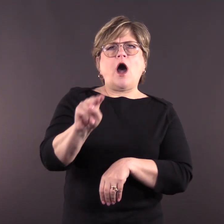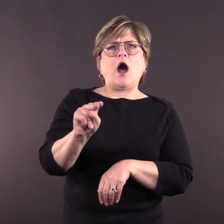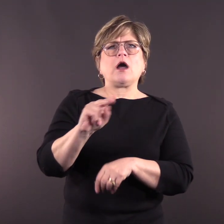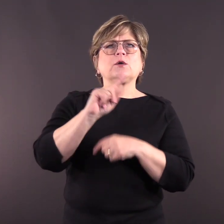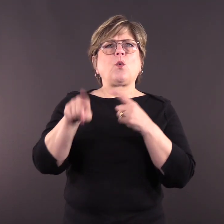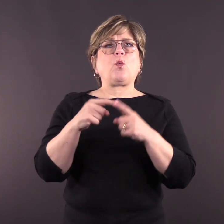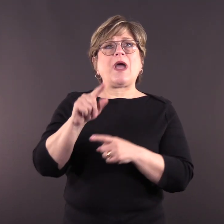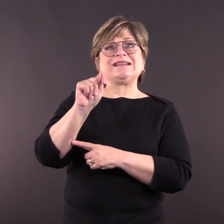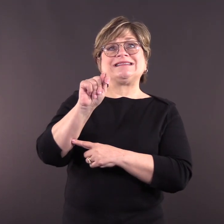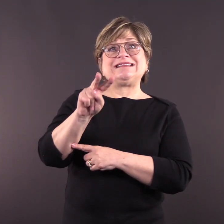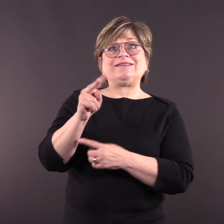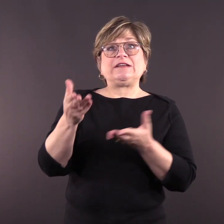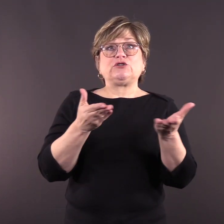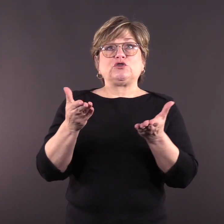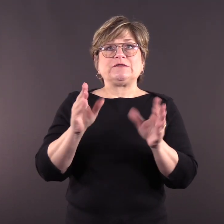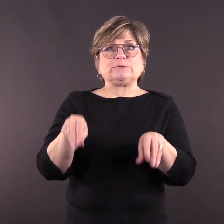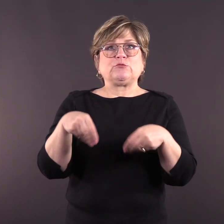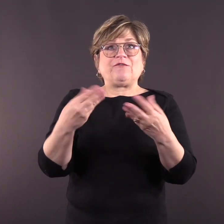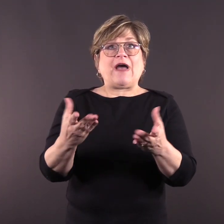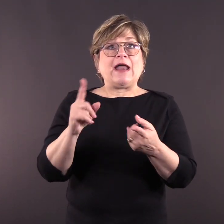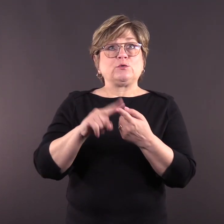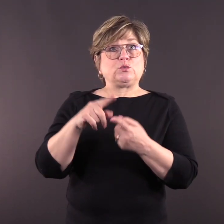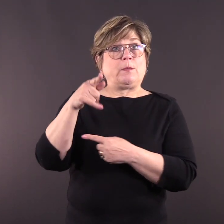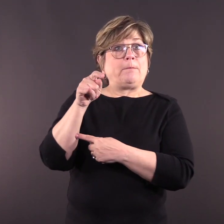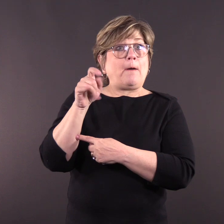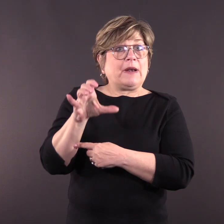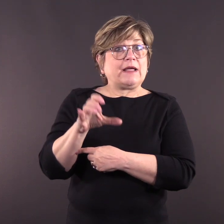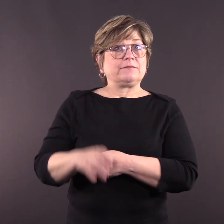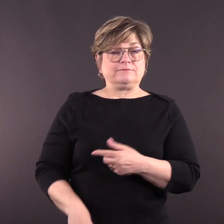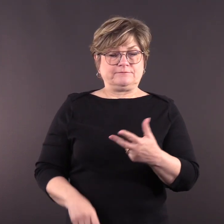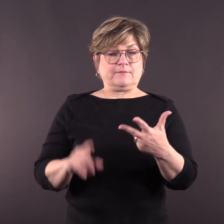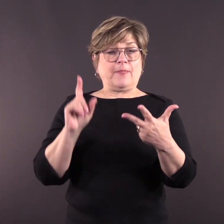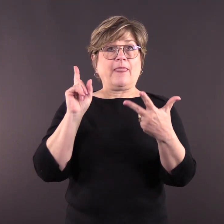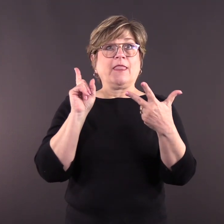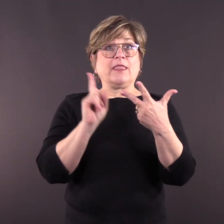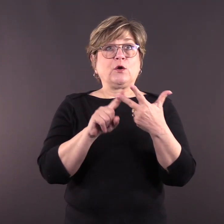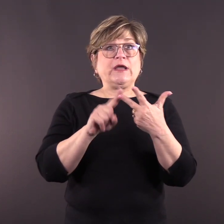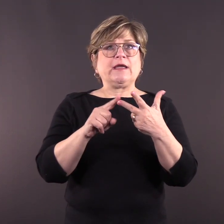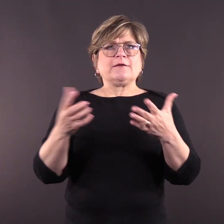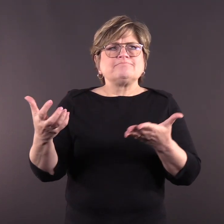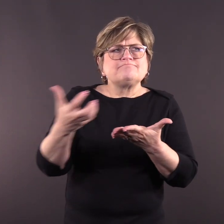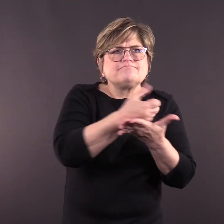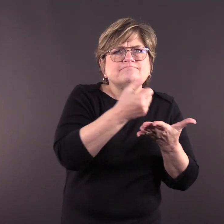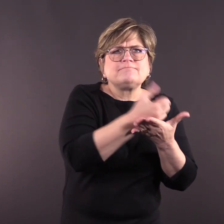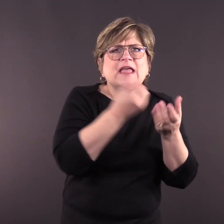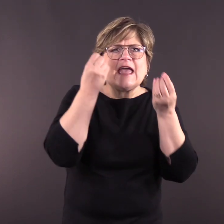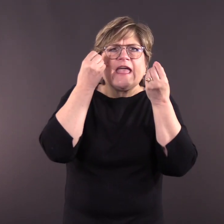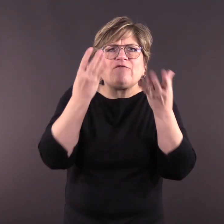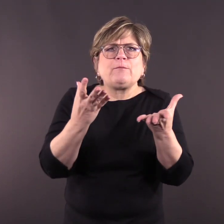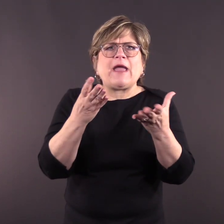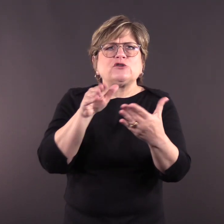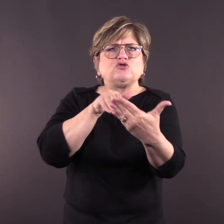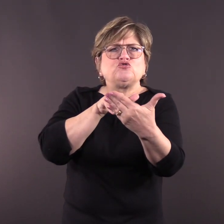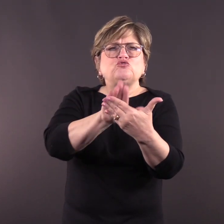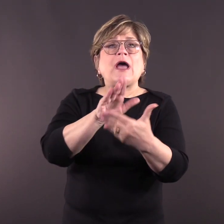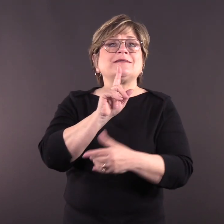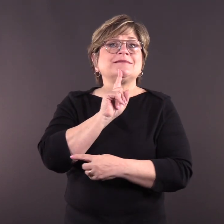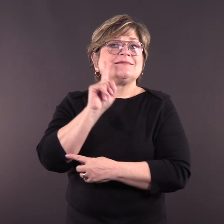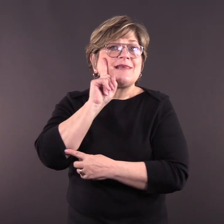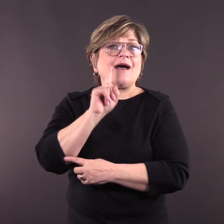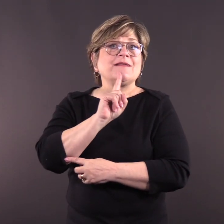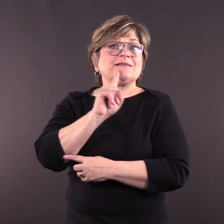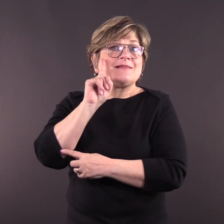when TV service is provided to the public • Gather information and address deaf,